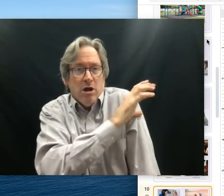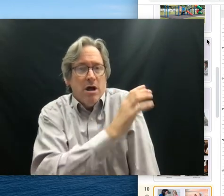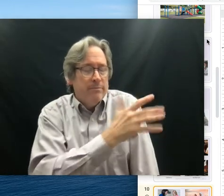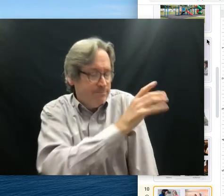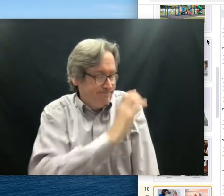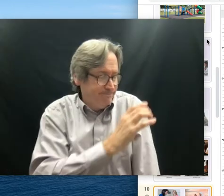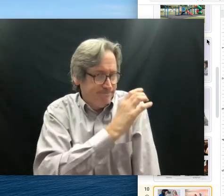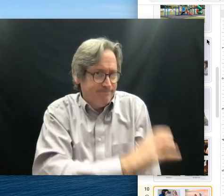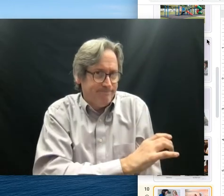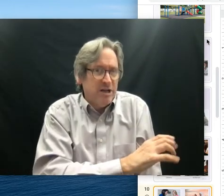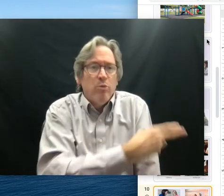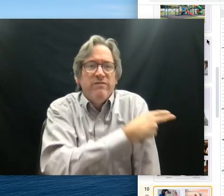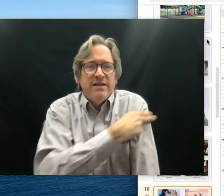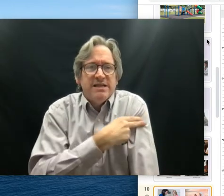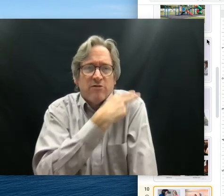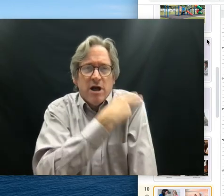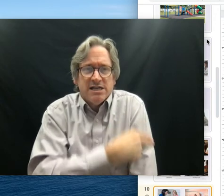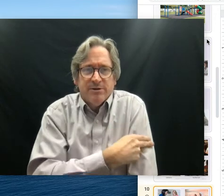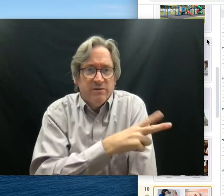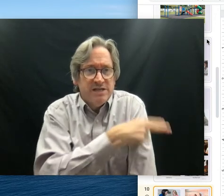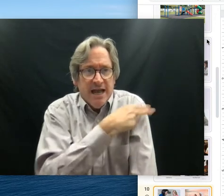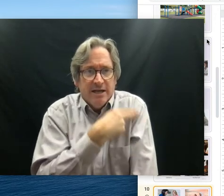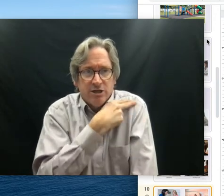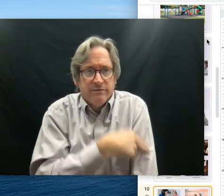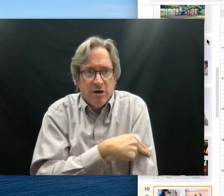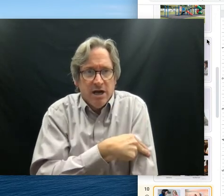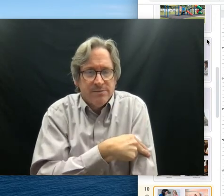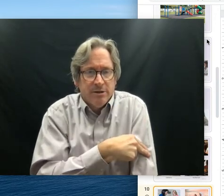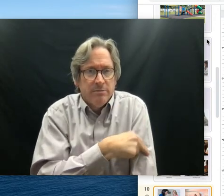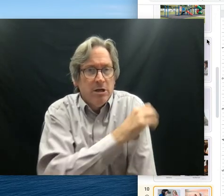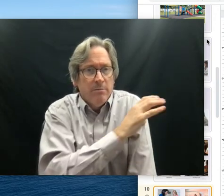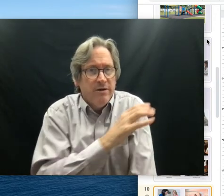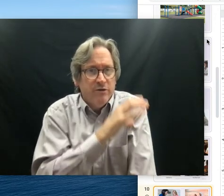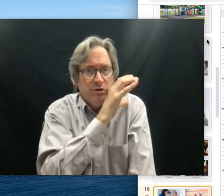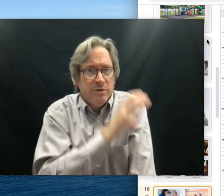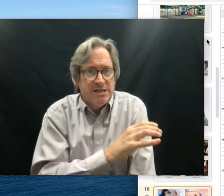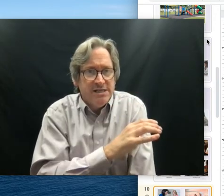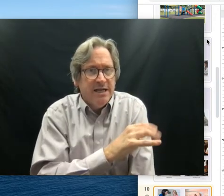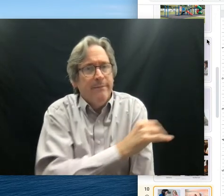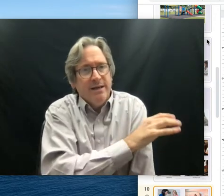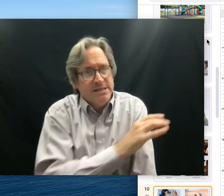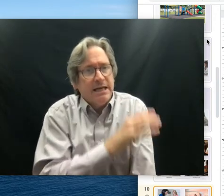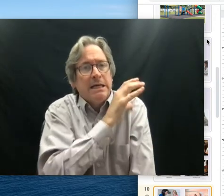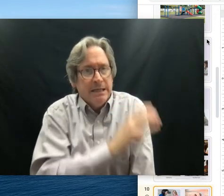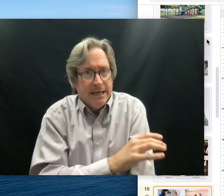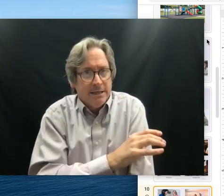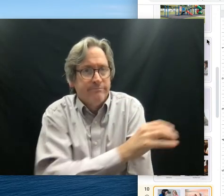uh we've done this for hospital we've seen h for hospital but if you do it with a c it means like clinic